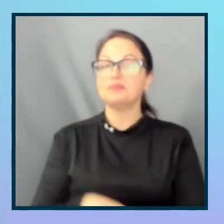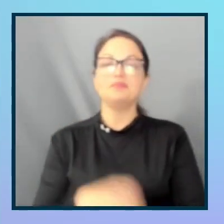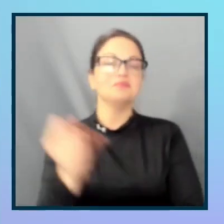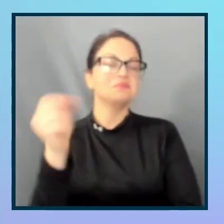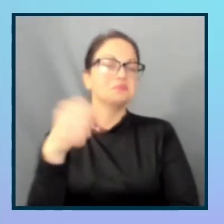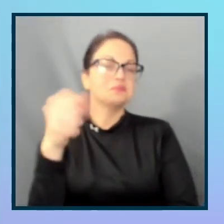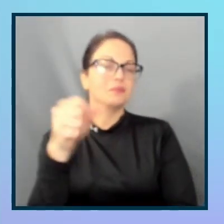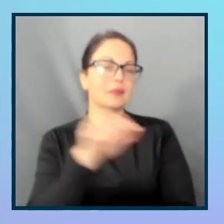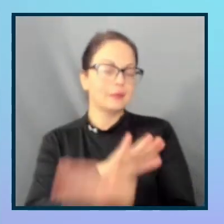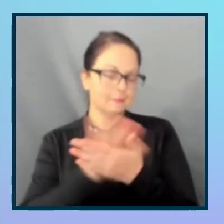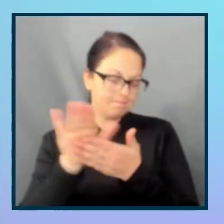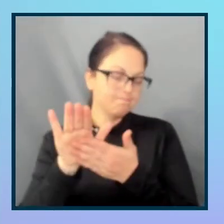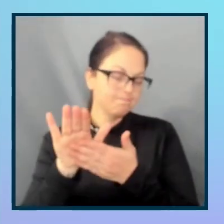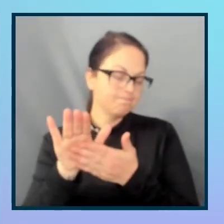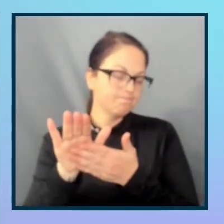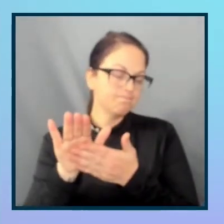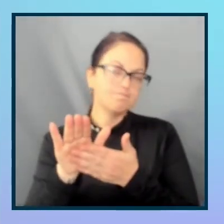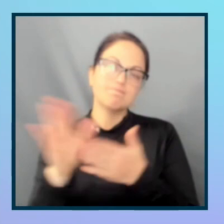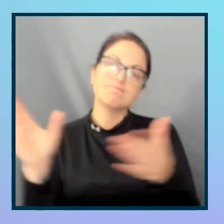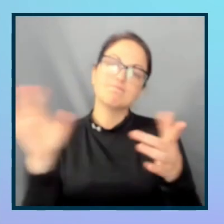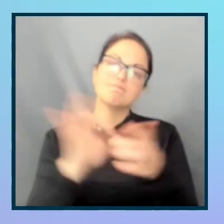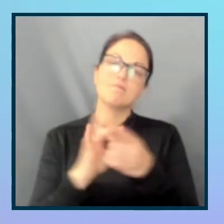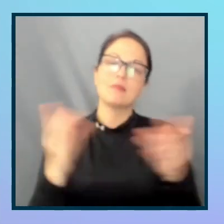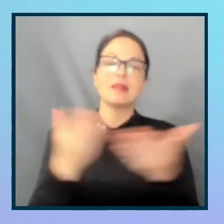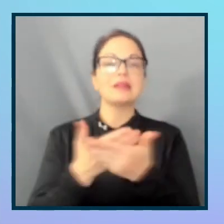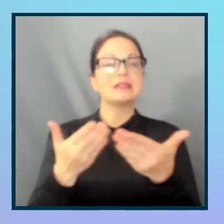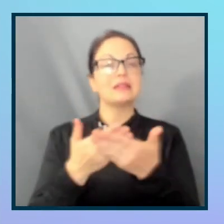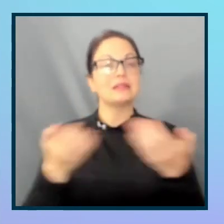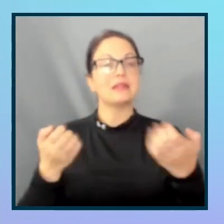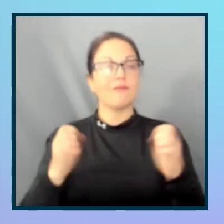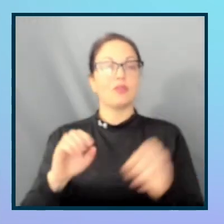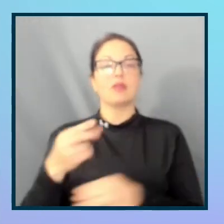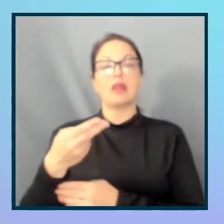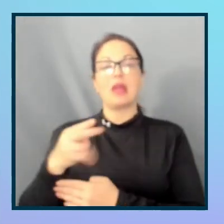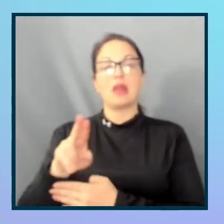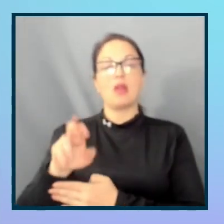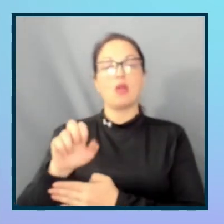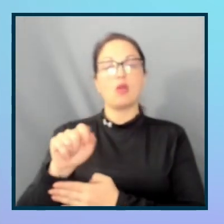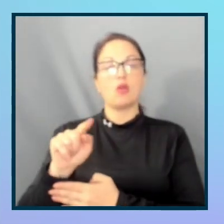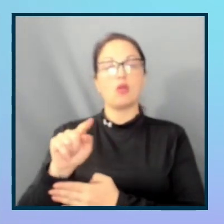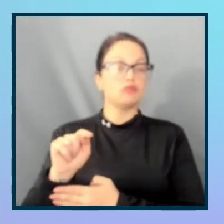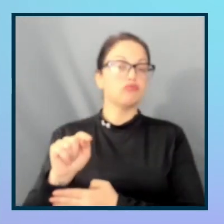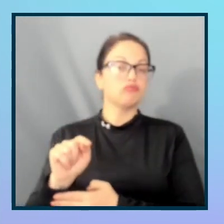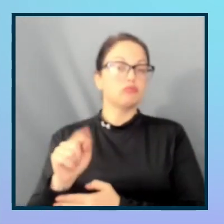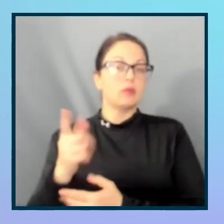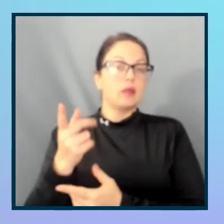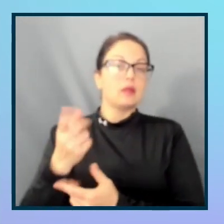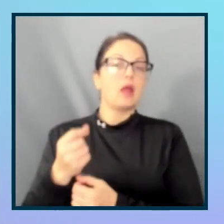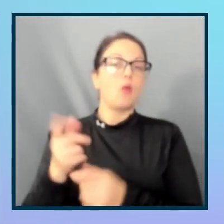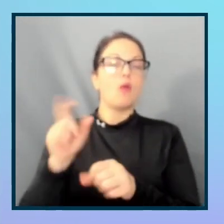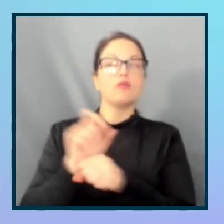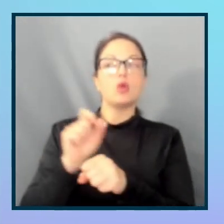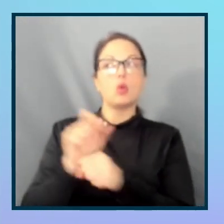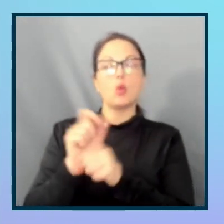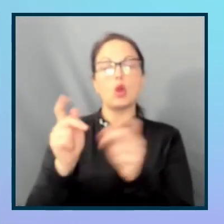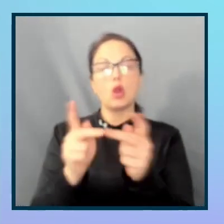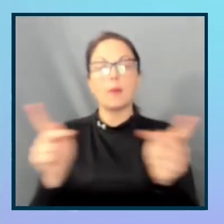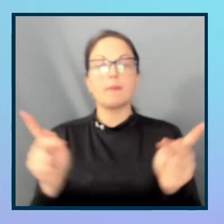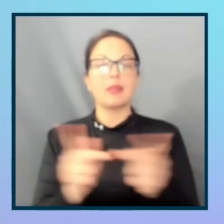to a lot of the existing efforts that Hearst has made in the last few years around workplace training and inclusion.